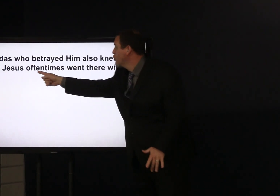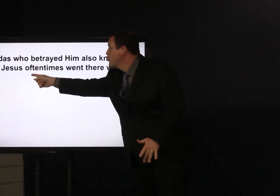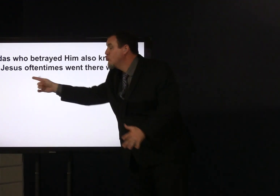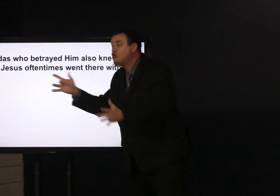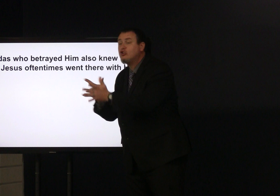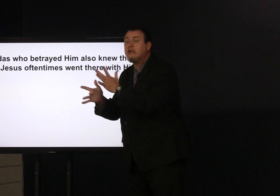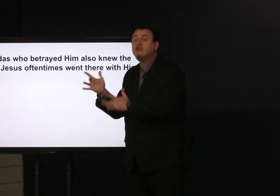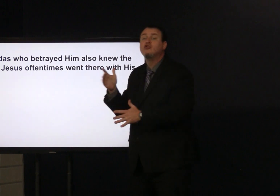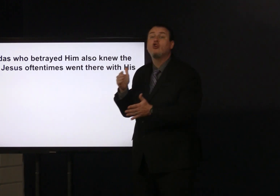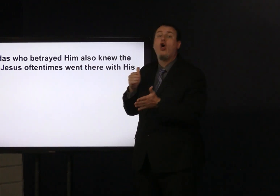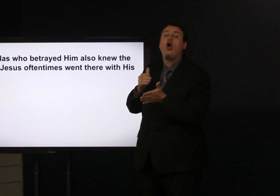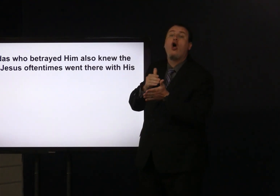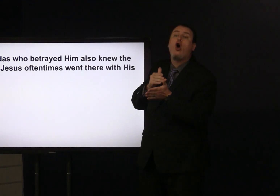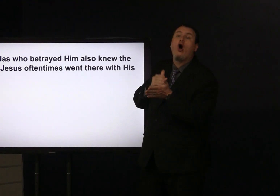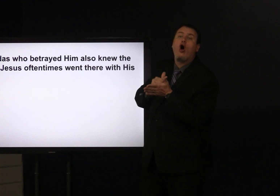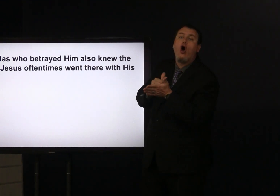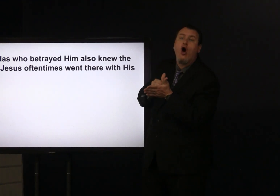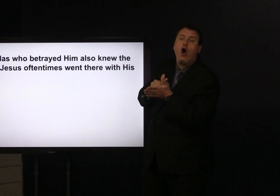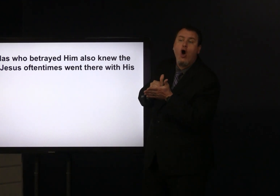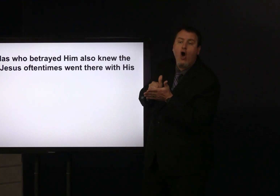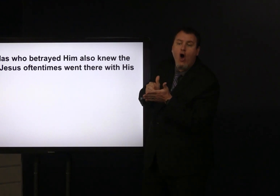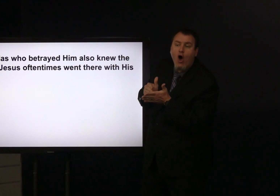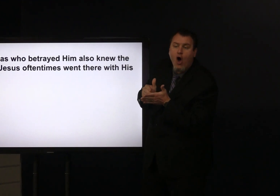for Jesus went there often